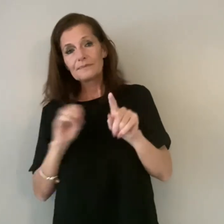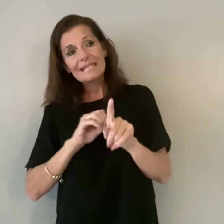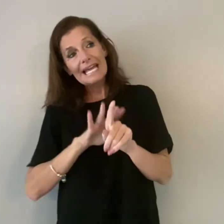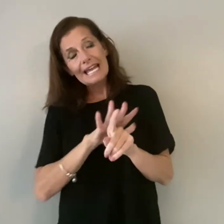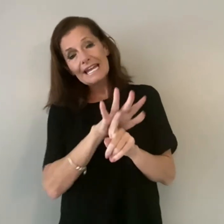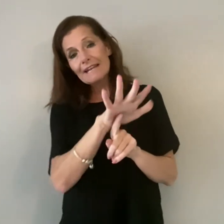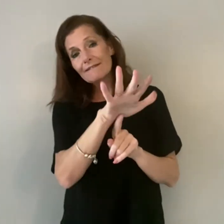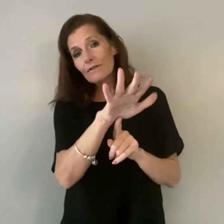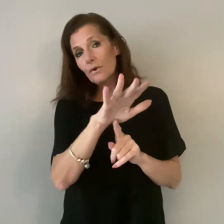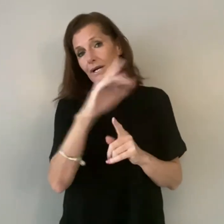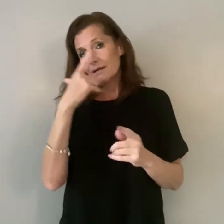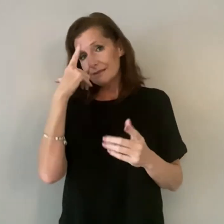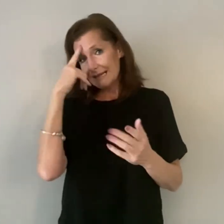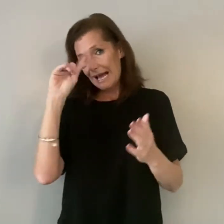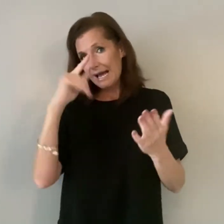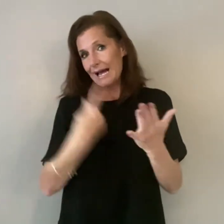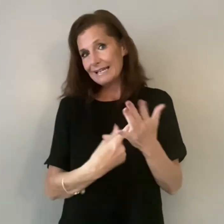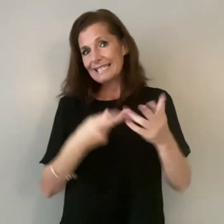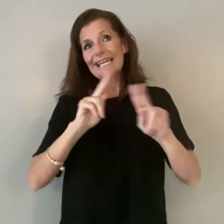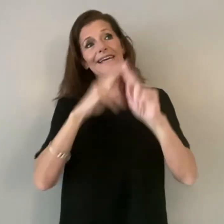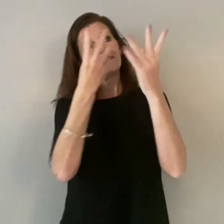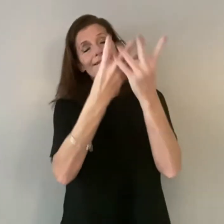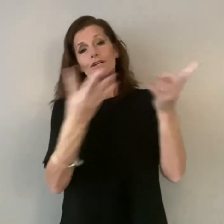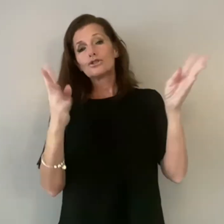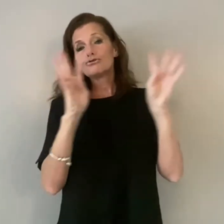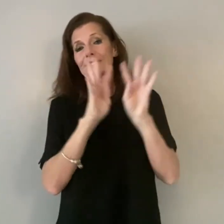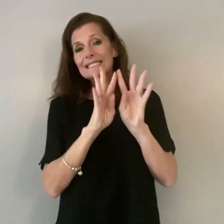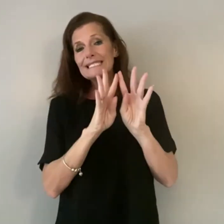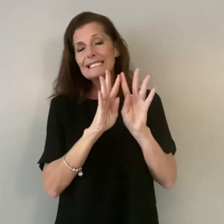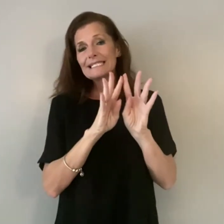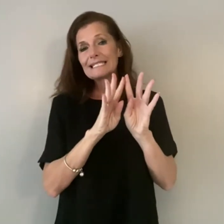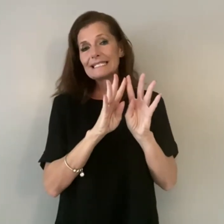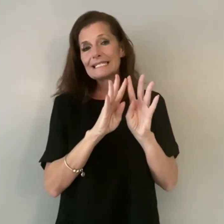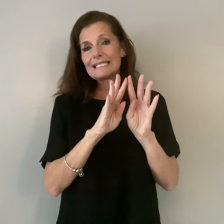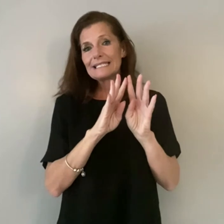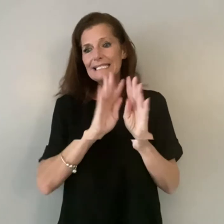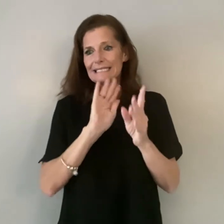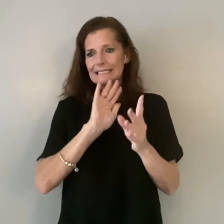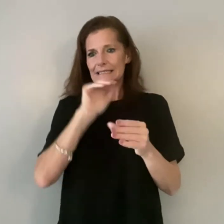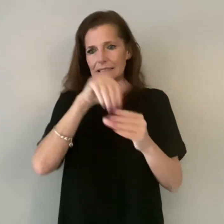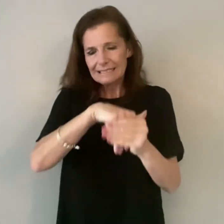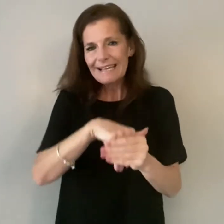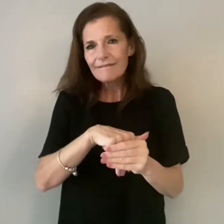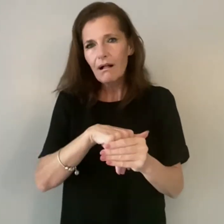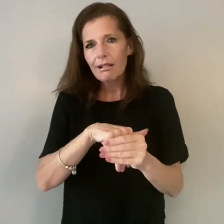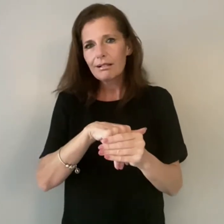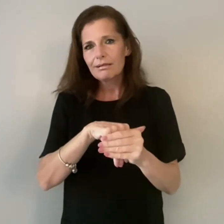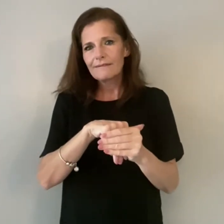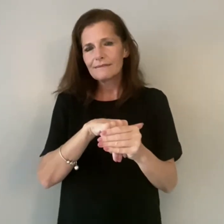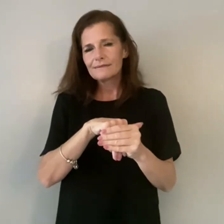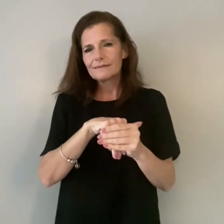the decision-making can become when a trustee has a stake in the game.